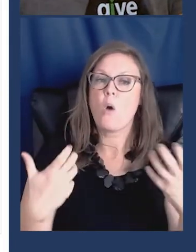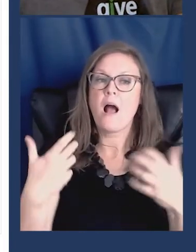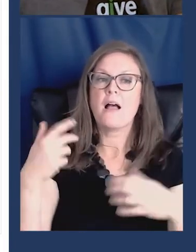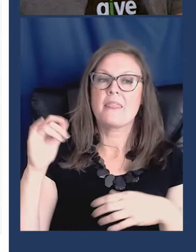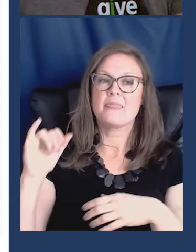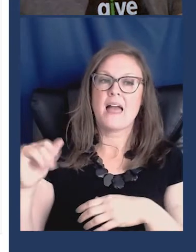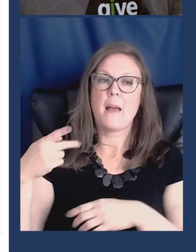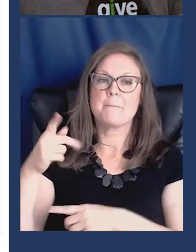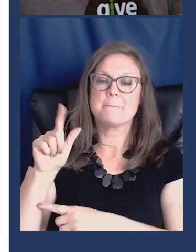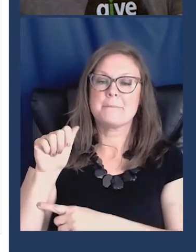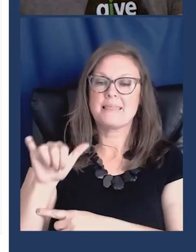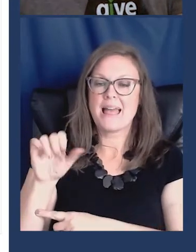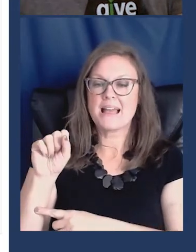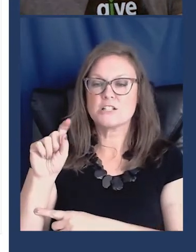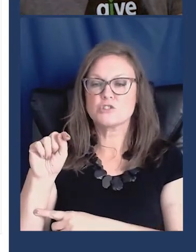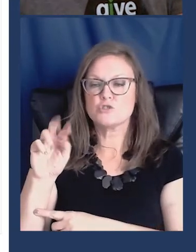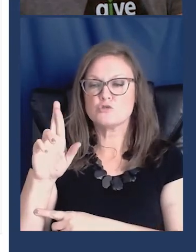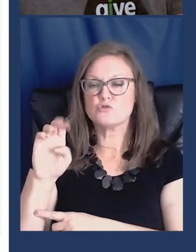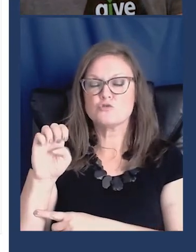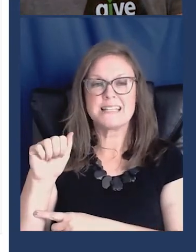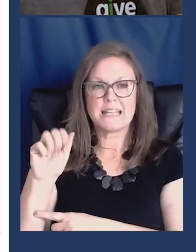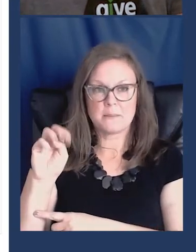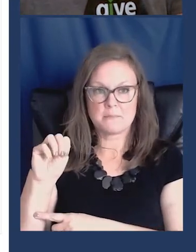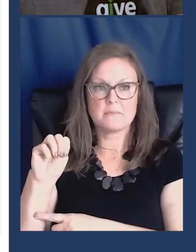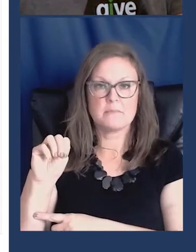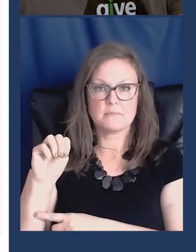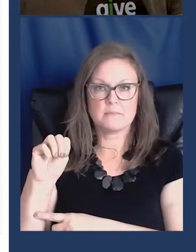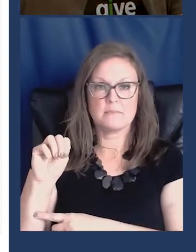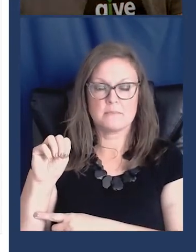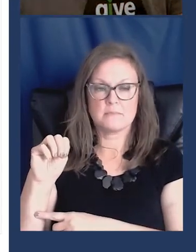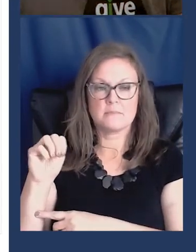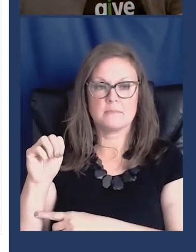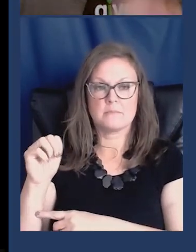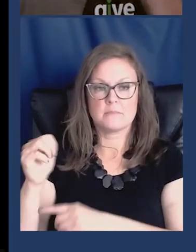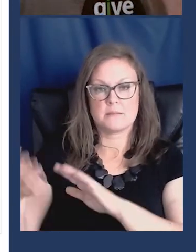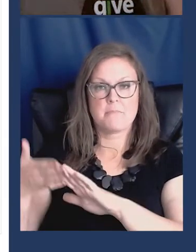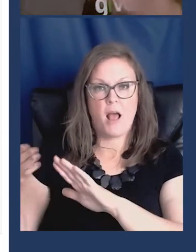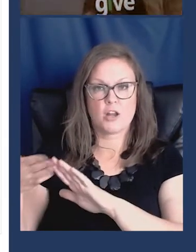You may have seen this during Brendan's talk earlier.